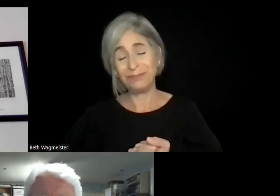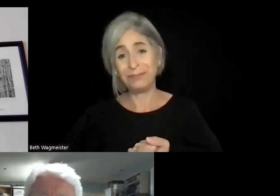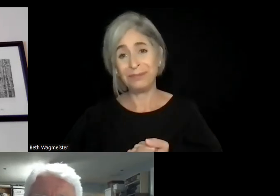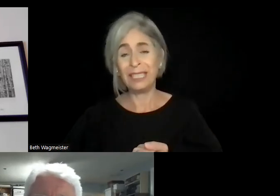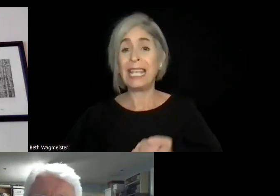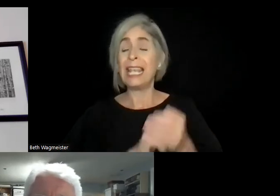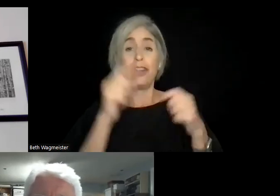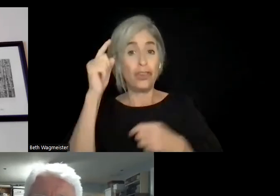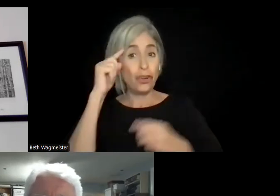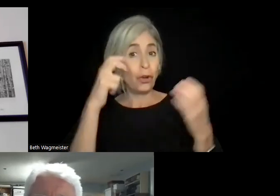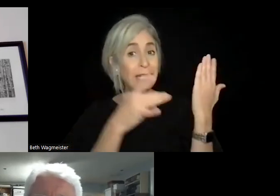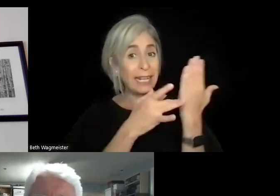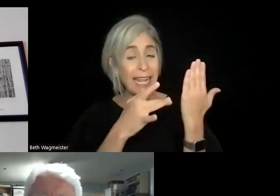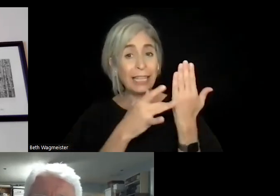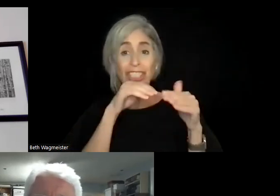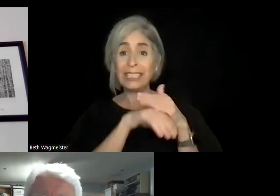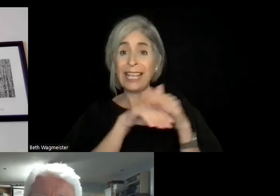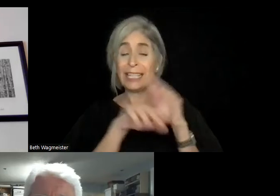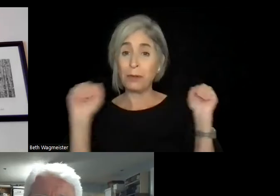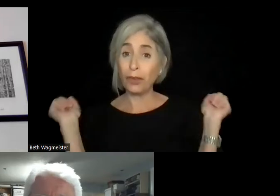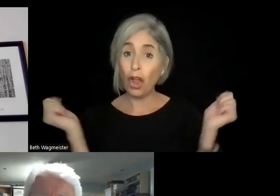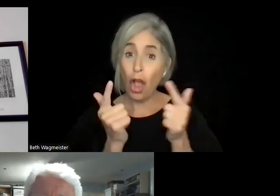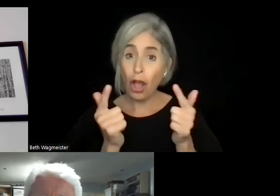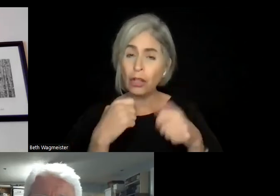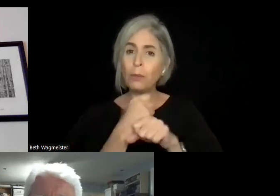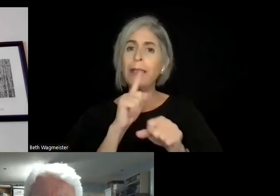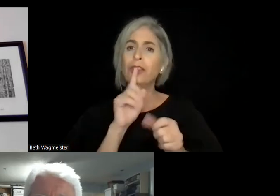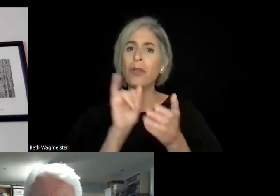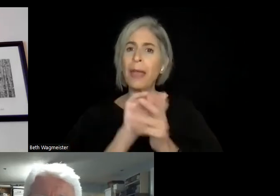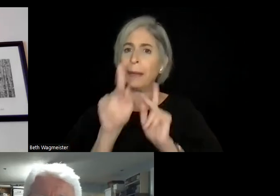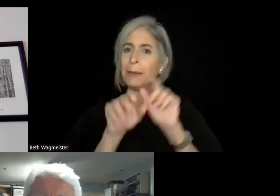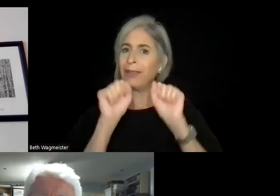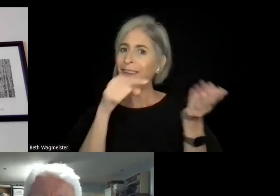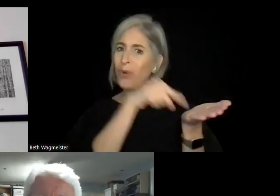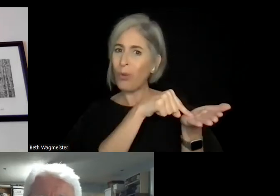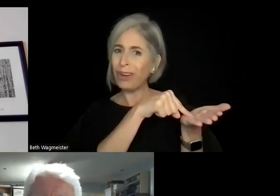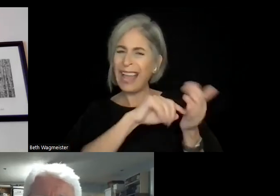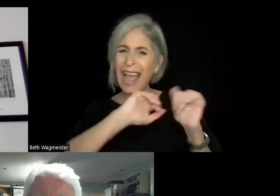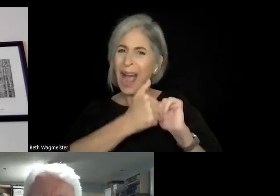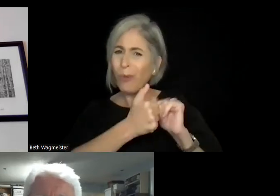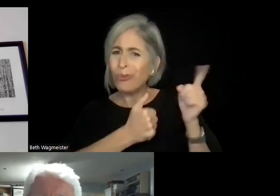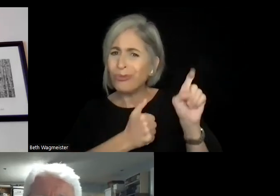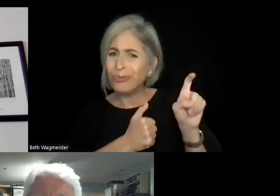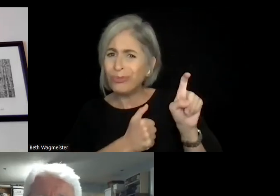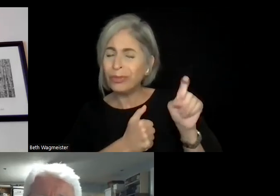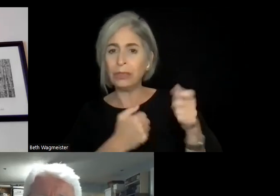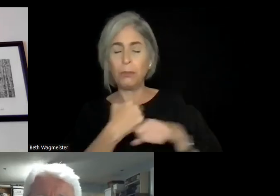for many people and also this is another ethical issue if you want to make sure that neurotechnology is accessible for